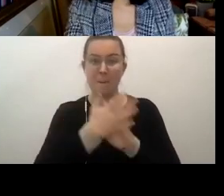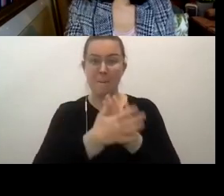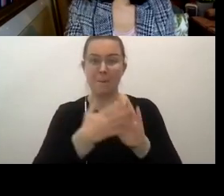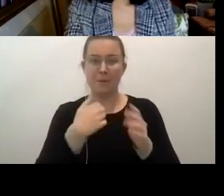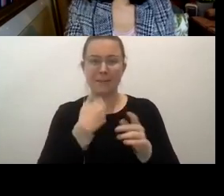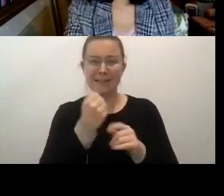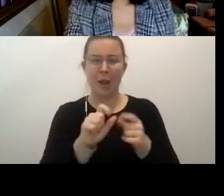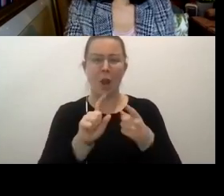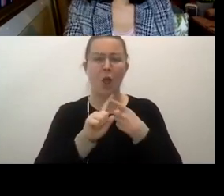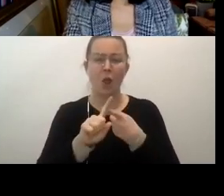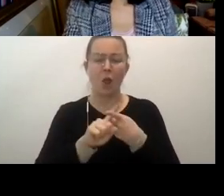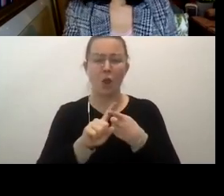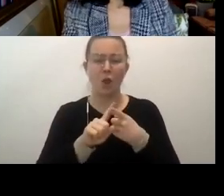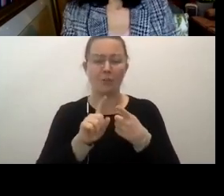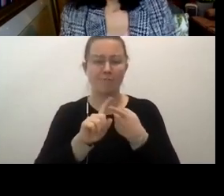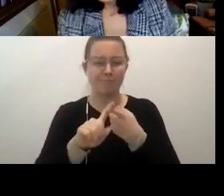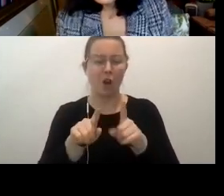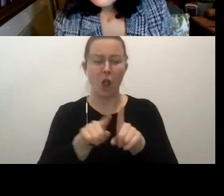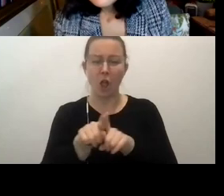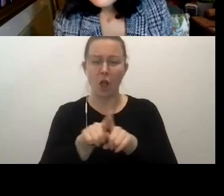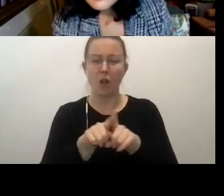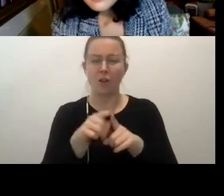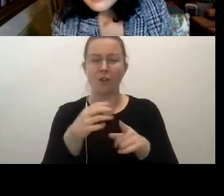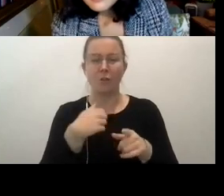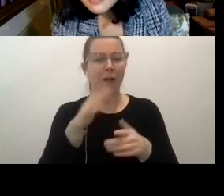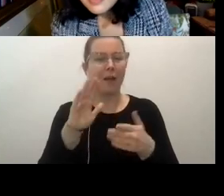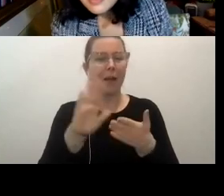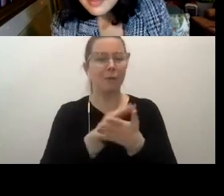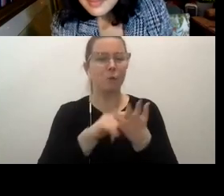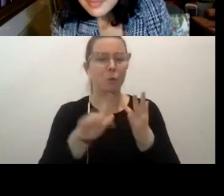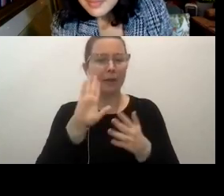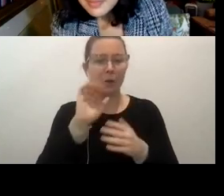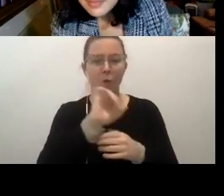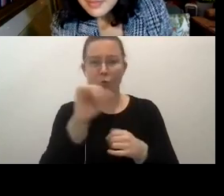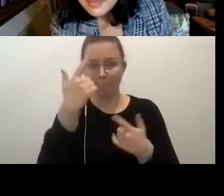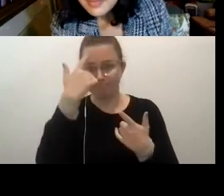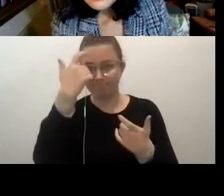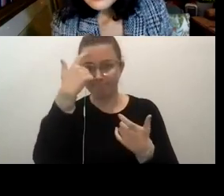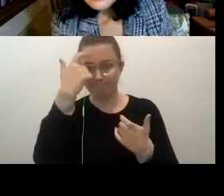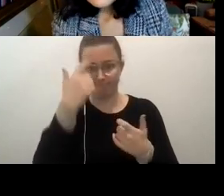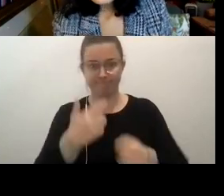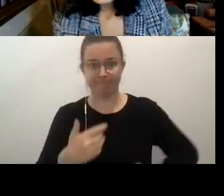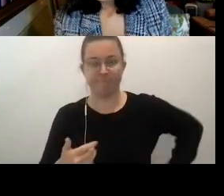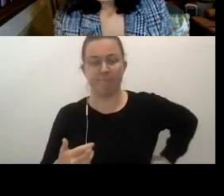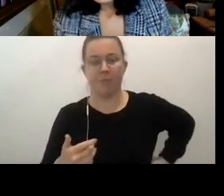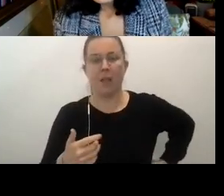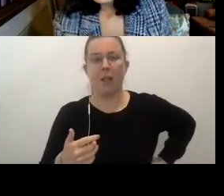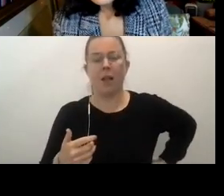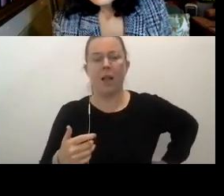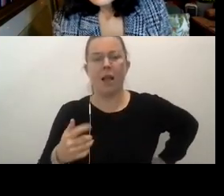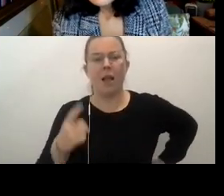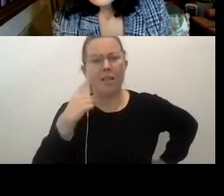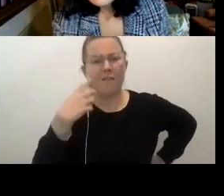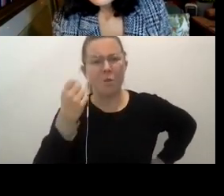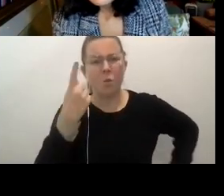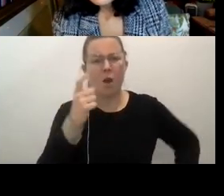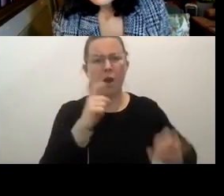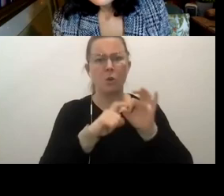always happy to hear your comments and suggestions as we move forward. I believe there was a question by Shelley that was missed.